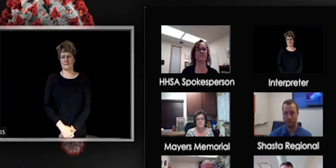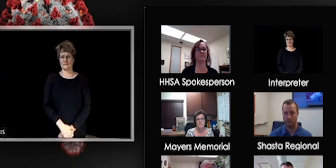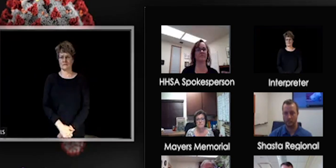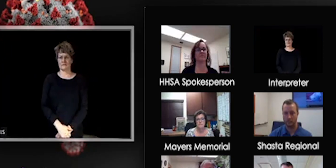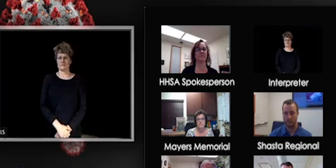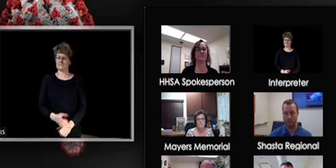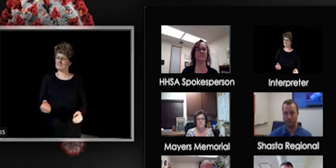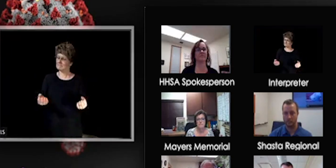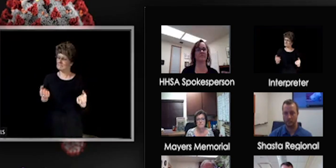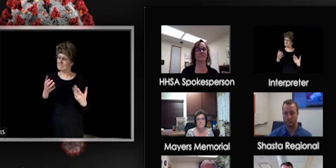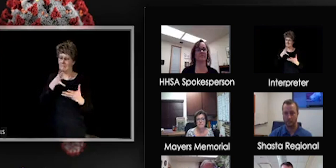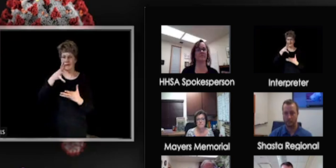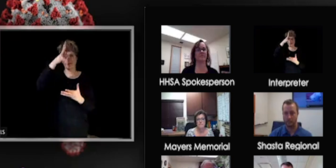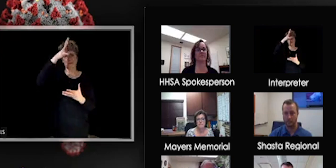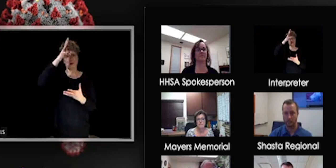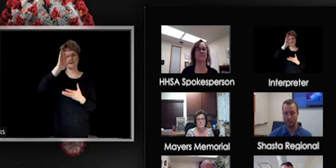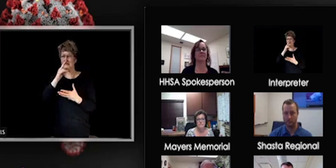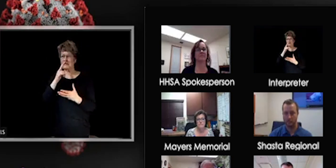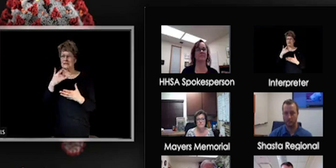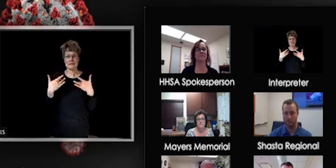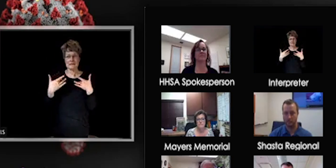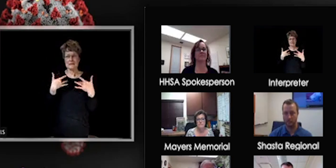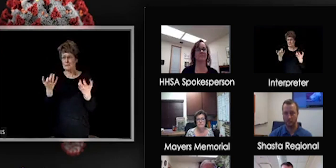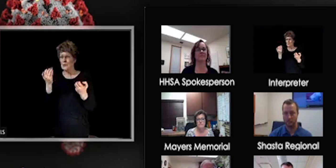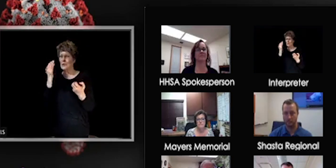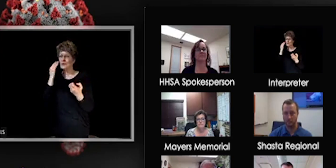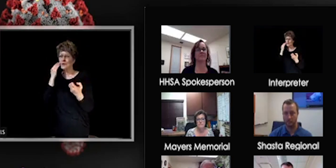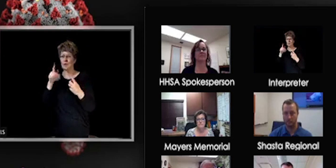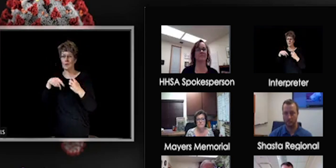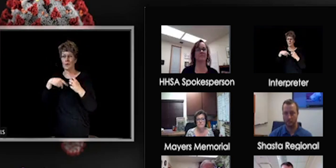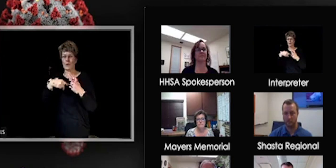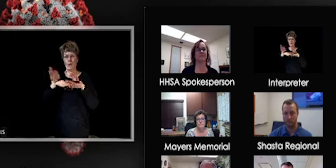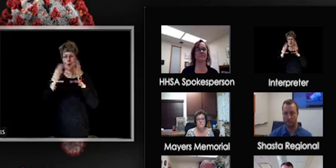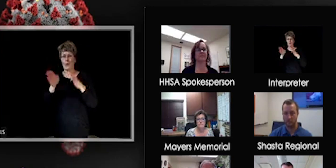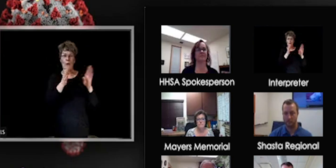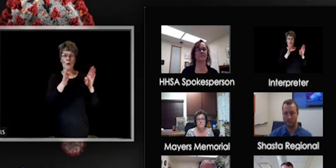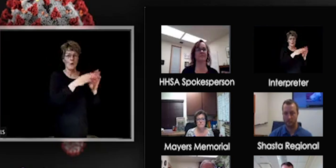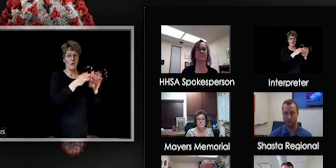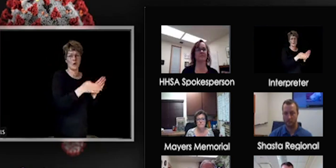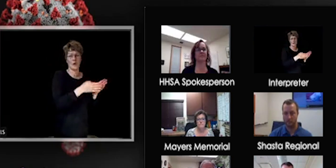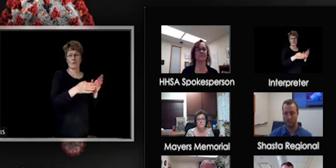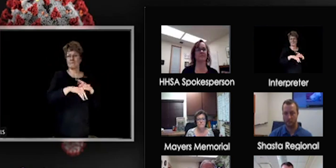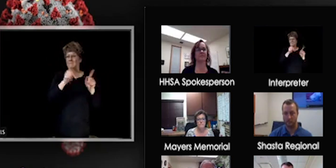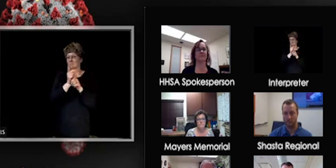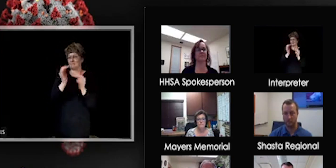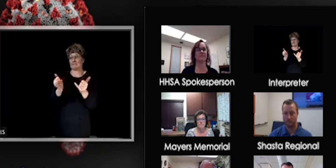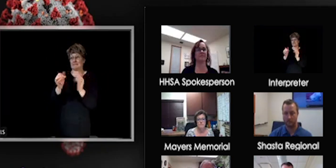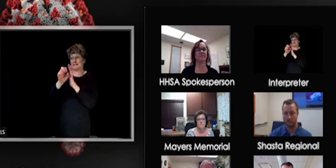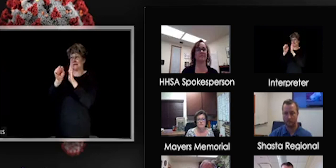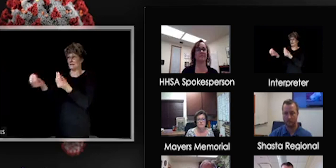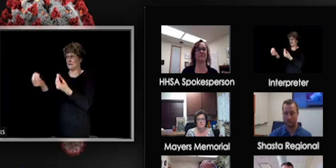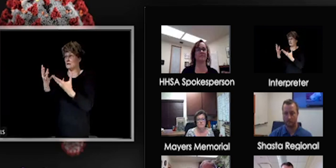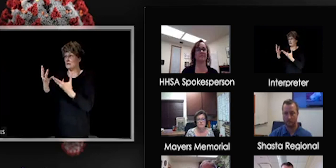and going. So, nothing right now, nothing from the state that talks about how we can